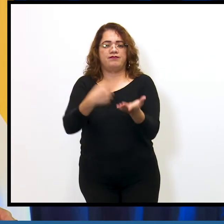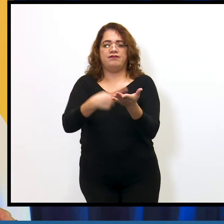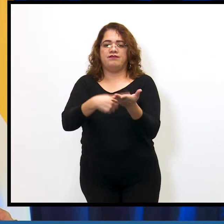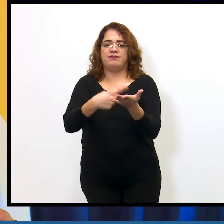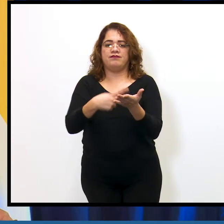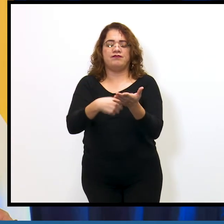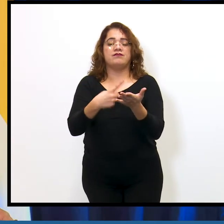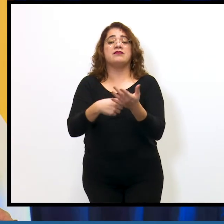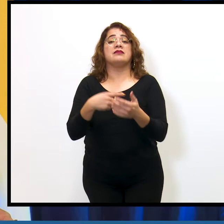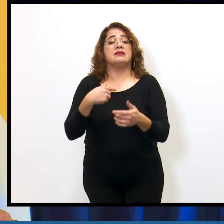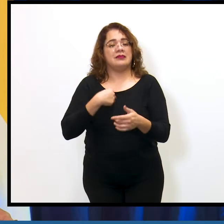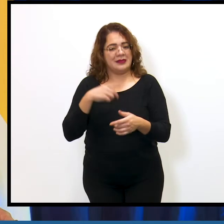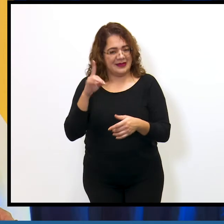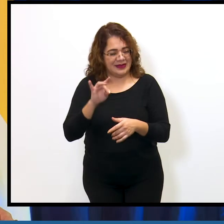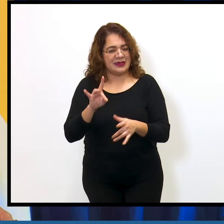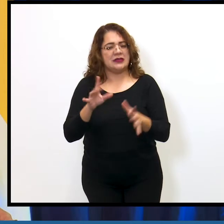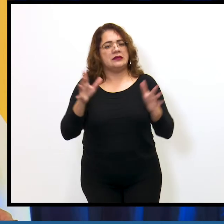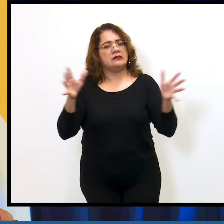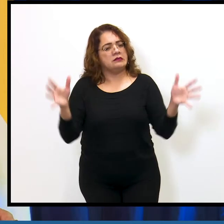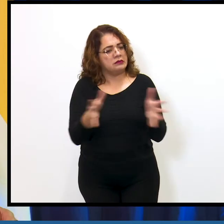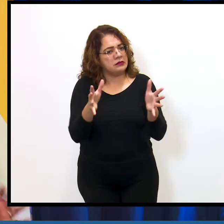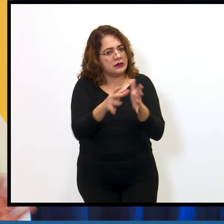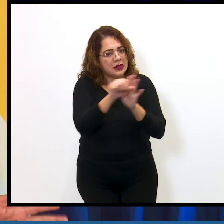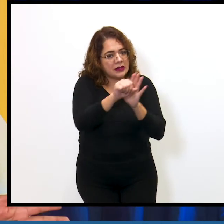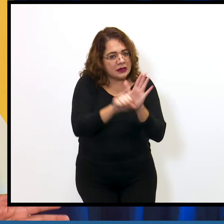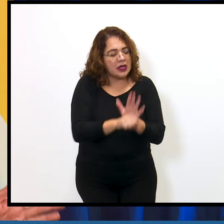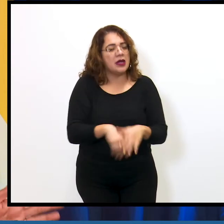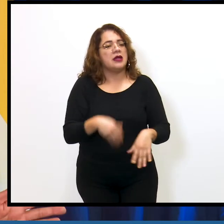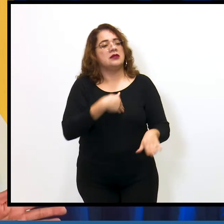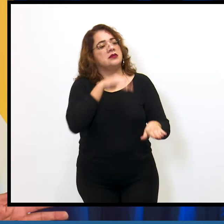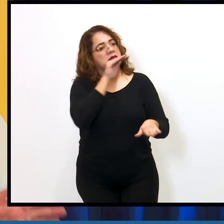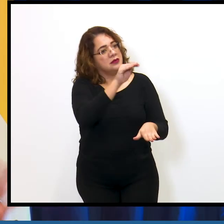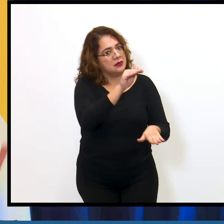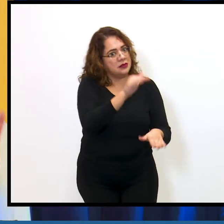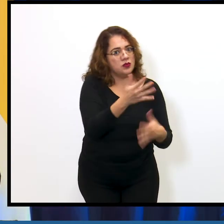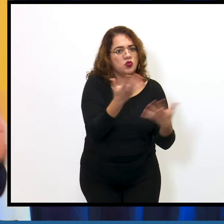messages and encouragement to the state to get the hospital licensed. Of course they've got to